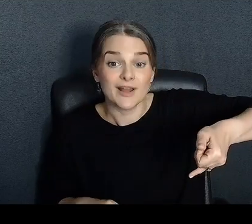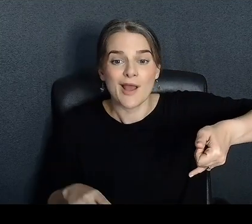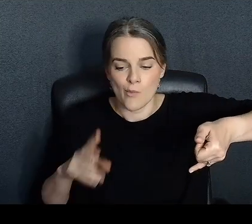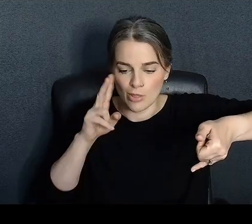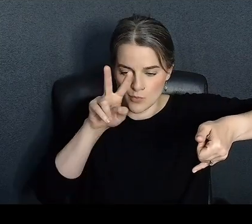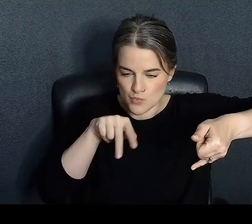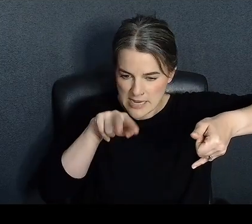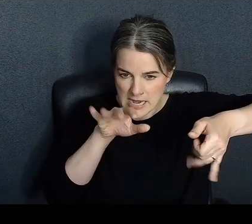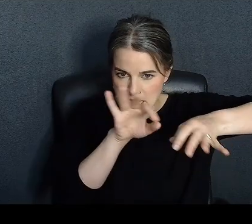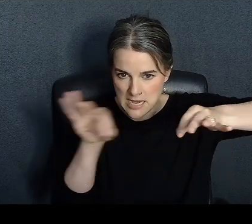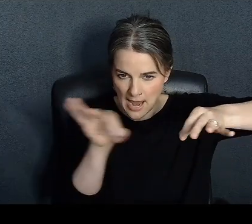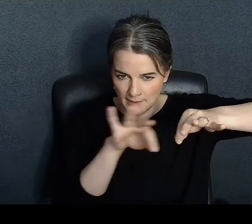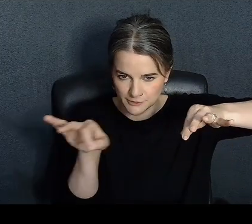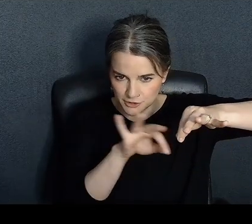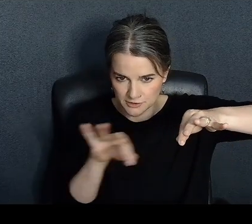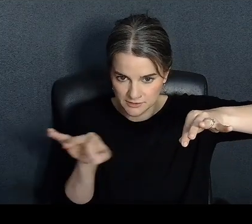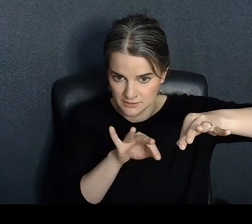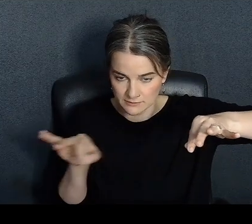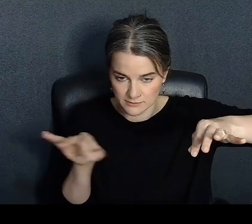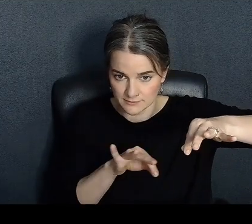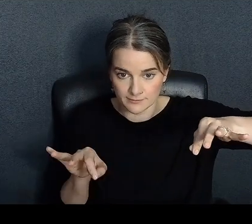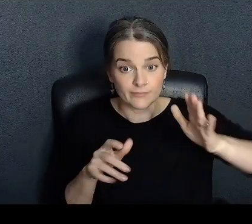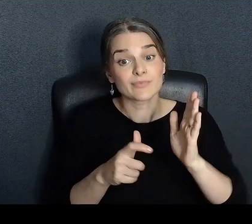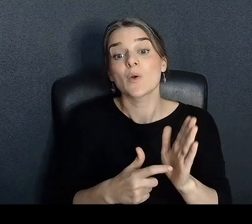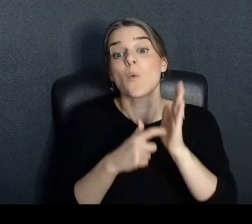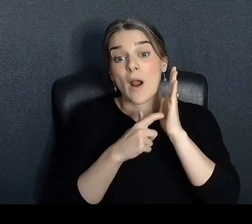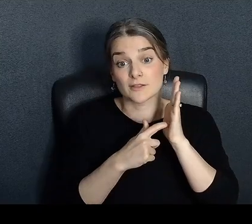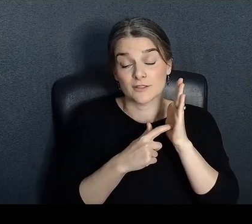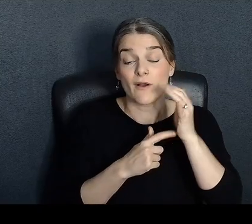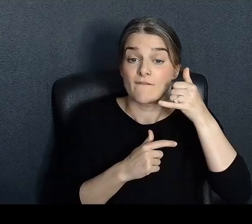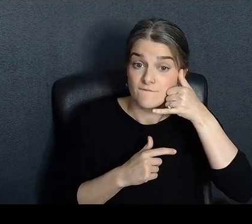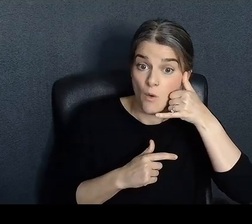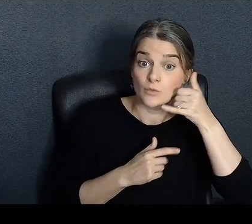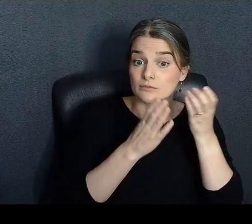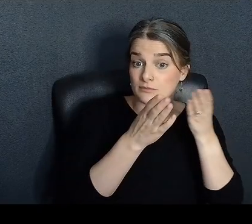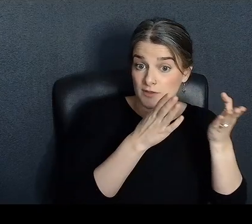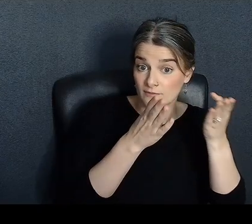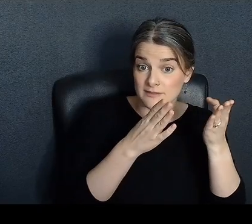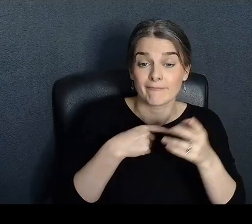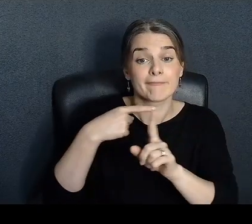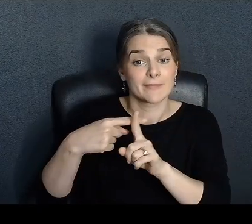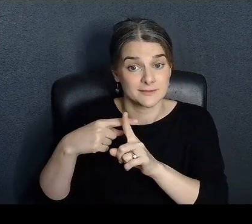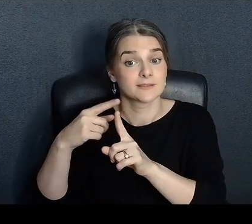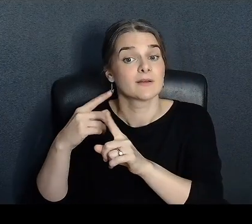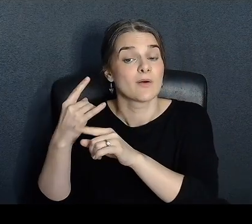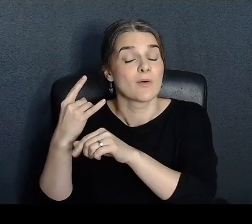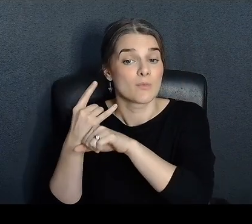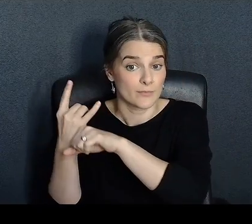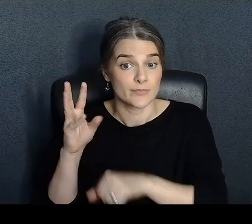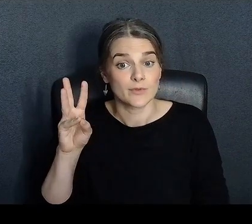This requires a phone line and Wi-Fi in the home.